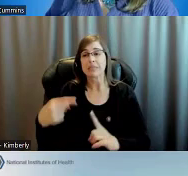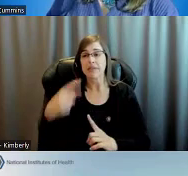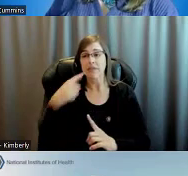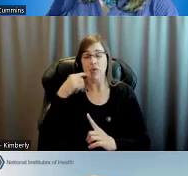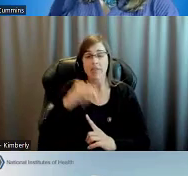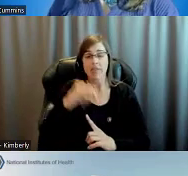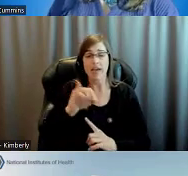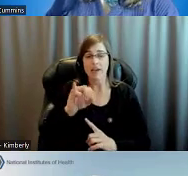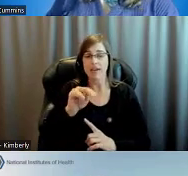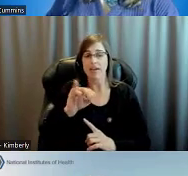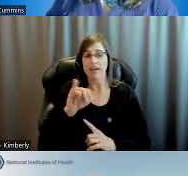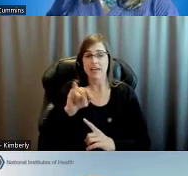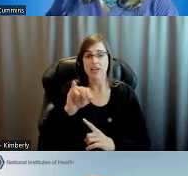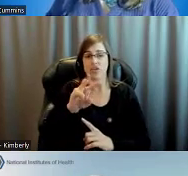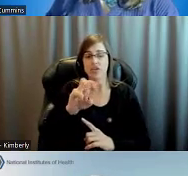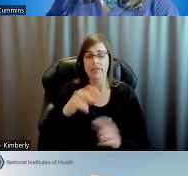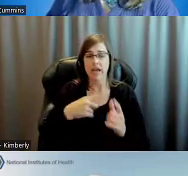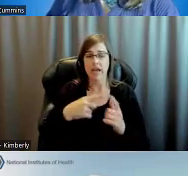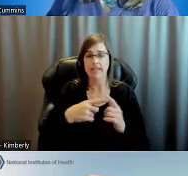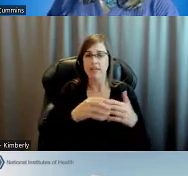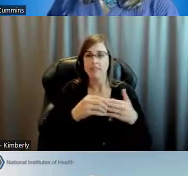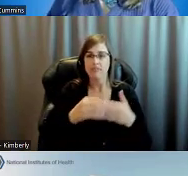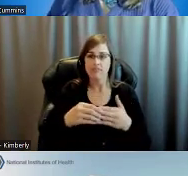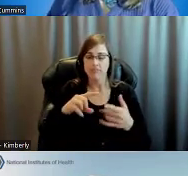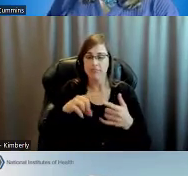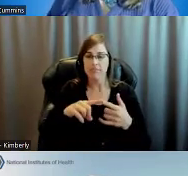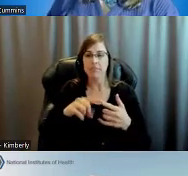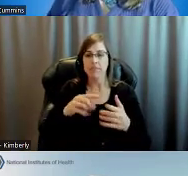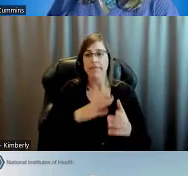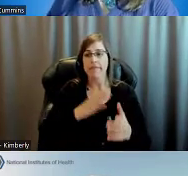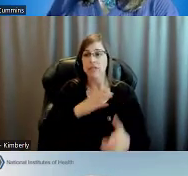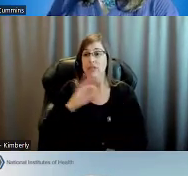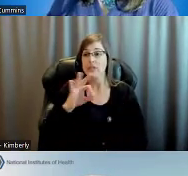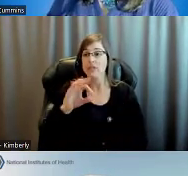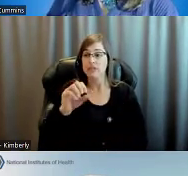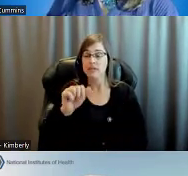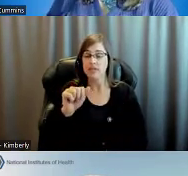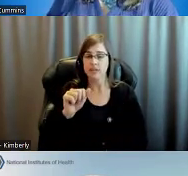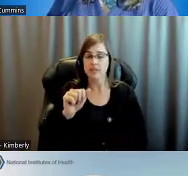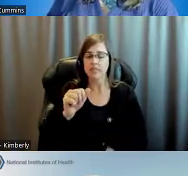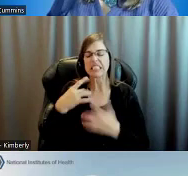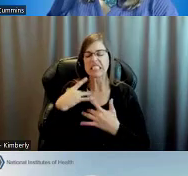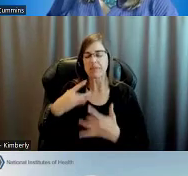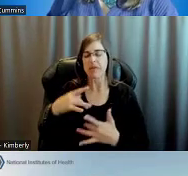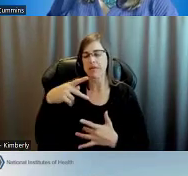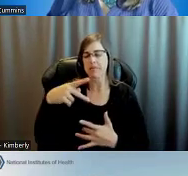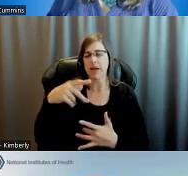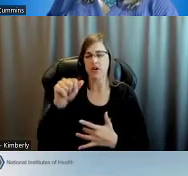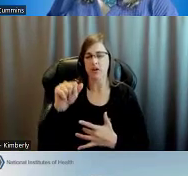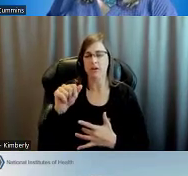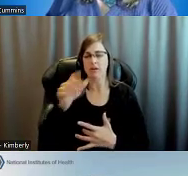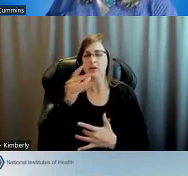and then points you to one of our official FOAs, typically a parent announcement, to actually get that application in.